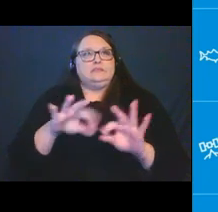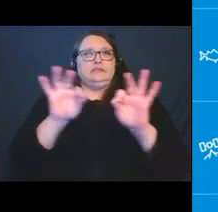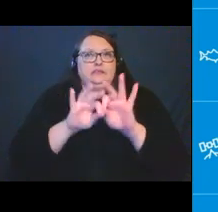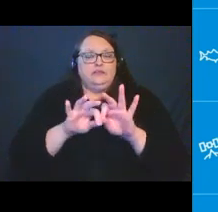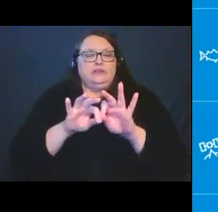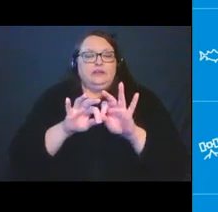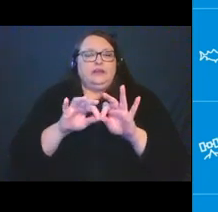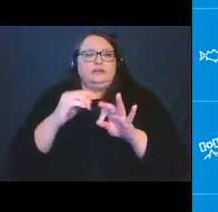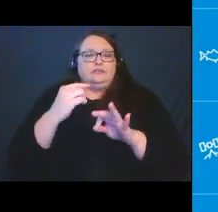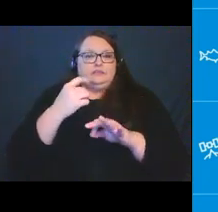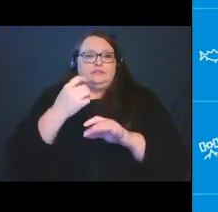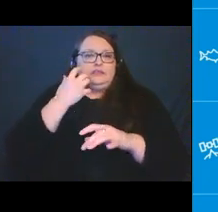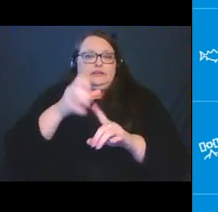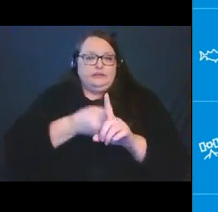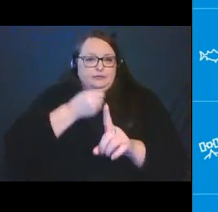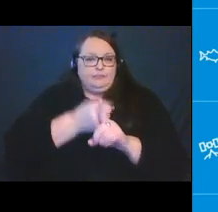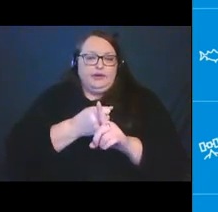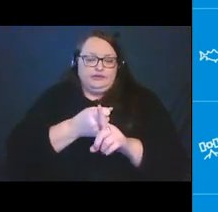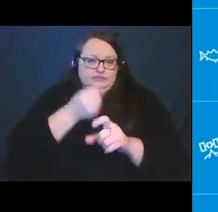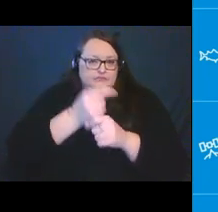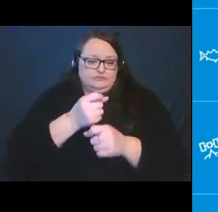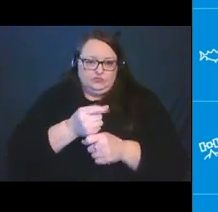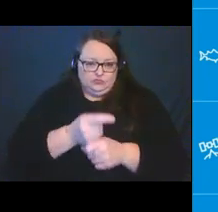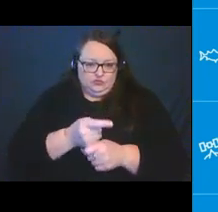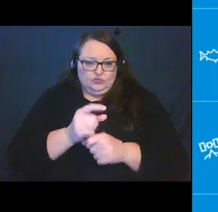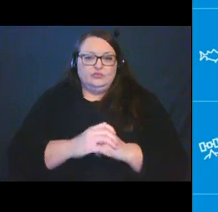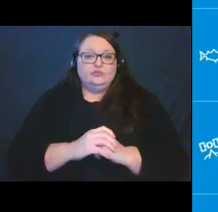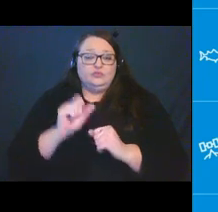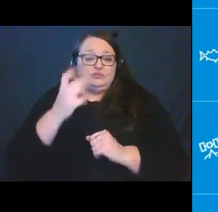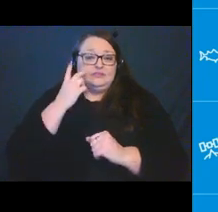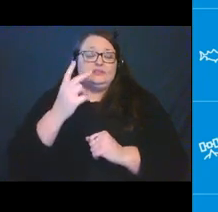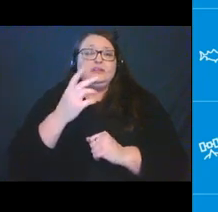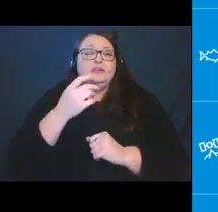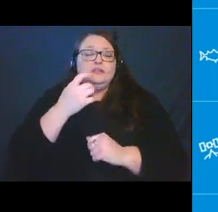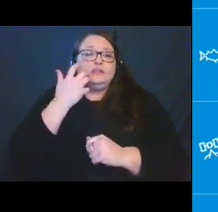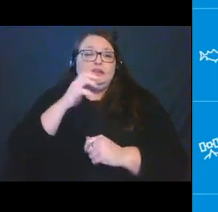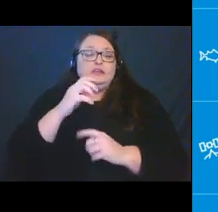you can see a plot of daily HeatRisk categories colored by HeatRisk level at the Sky Harbor